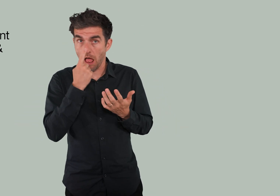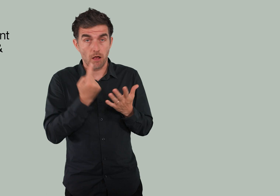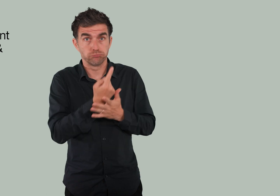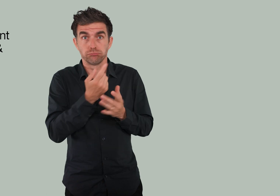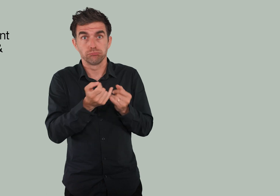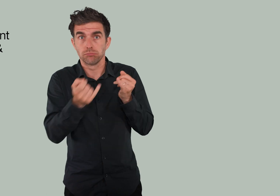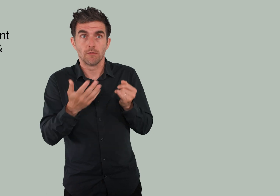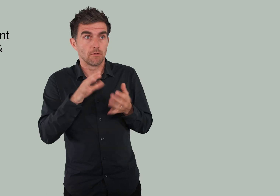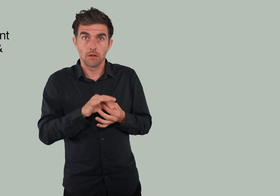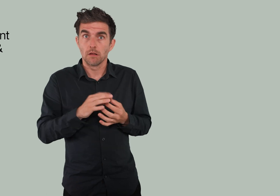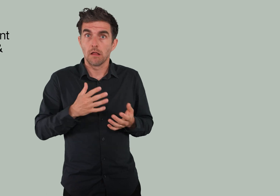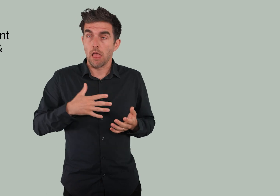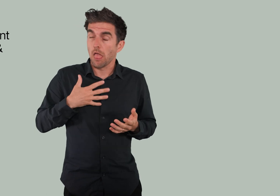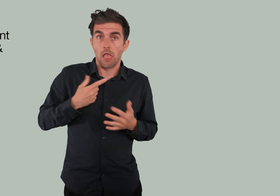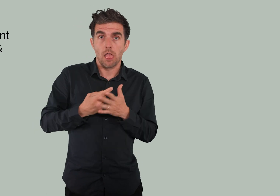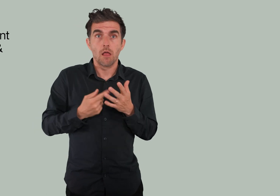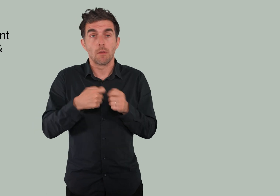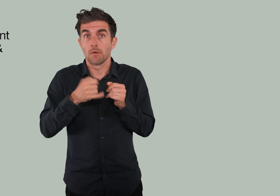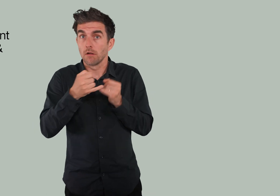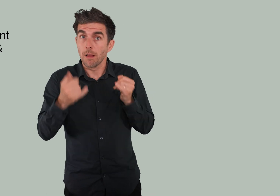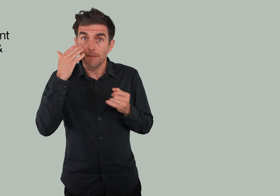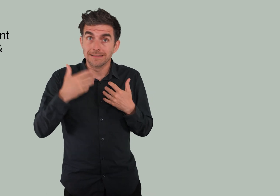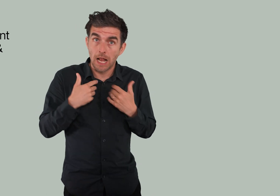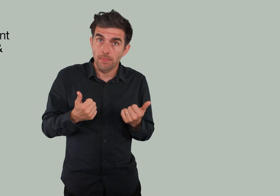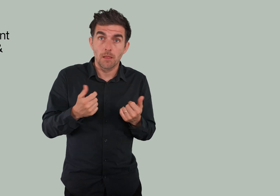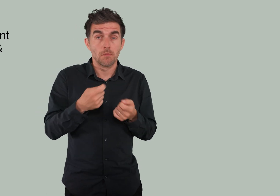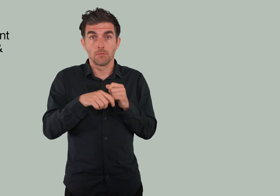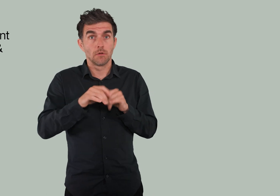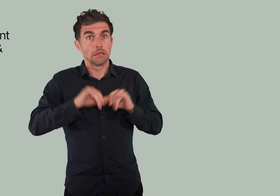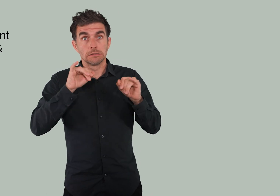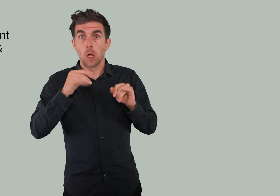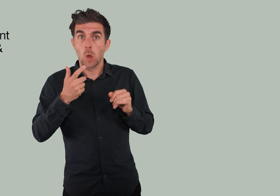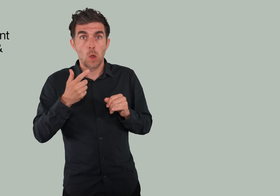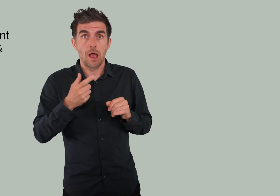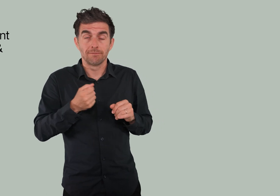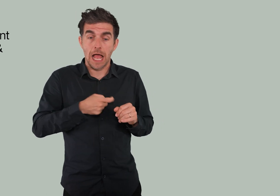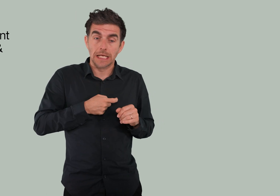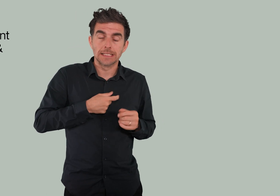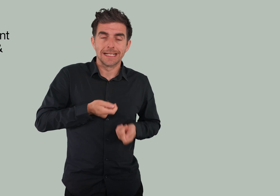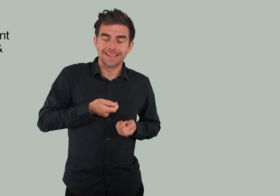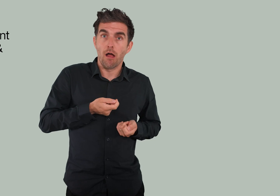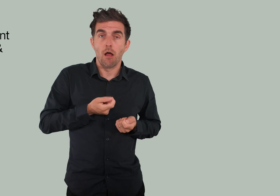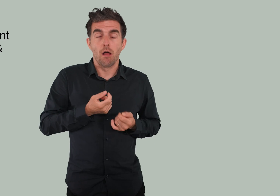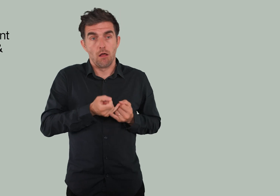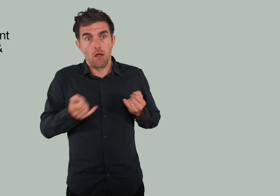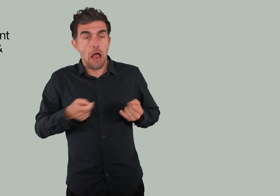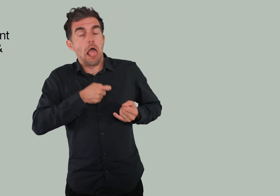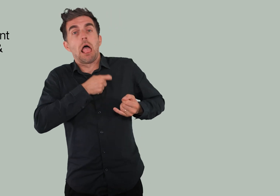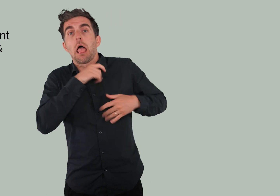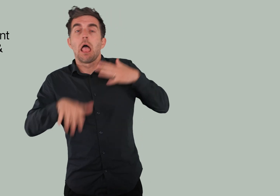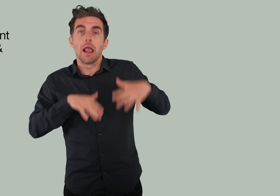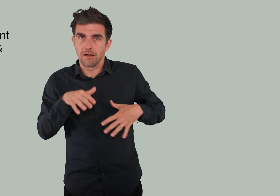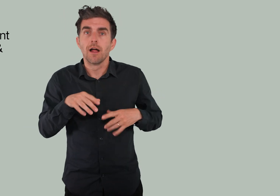mental health conditions, to deteriorate or trigger anticipatory anxiety